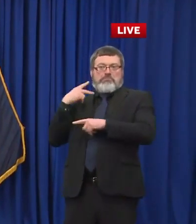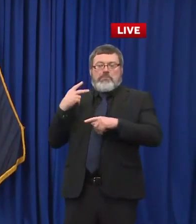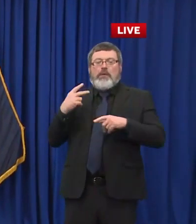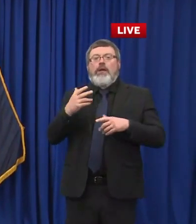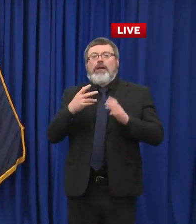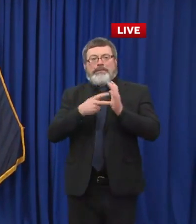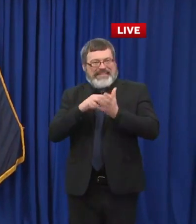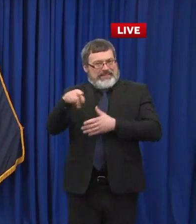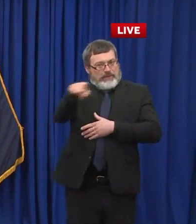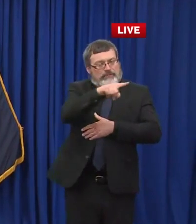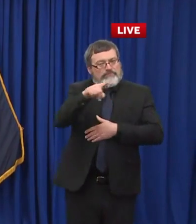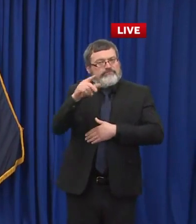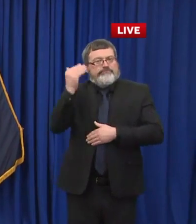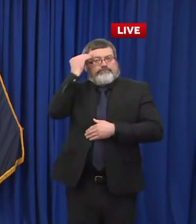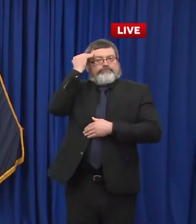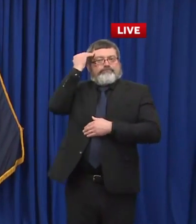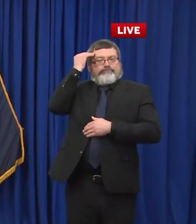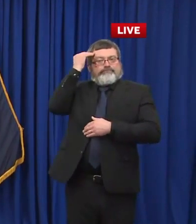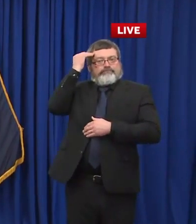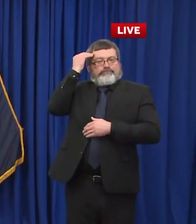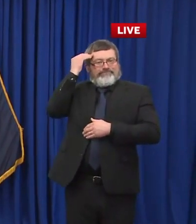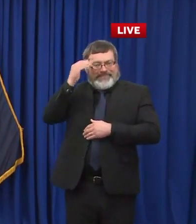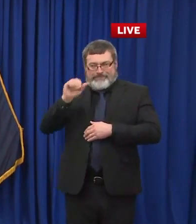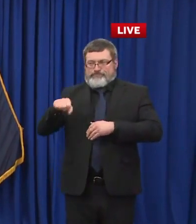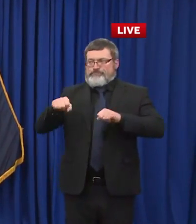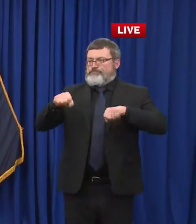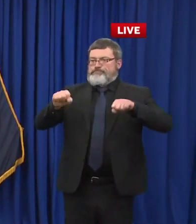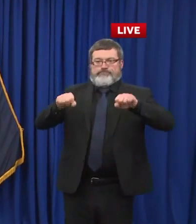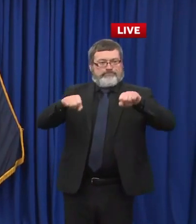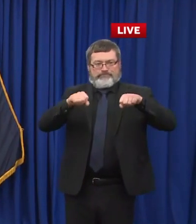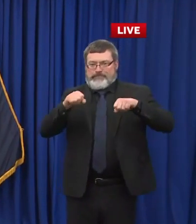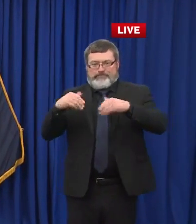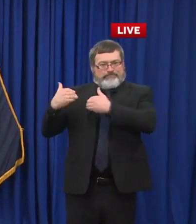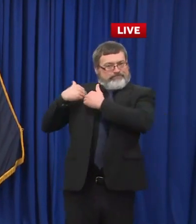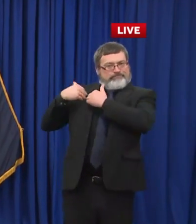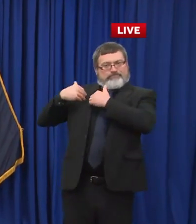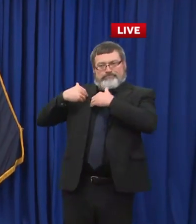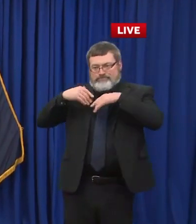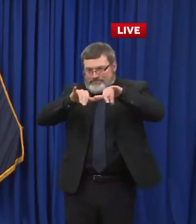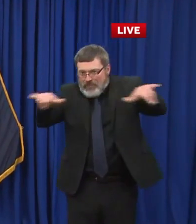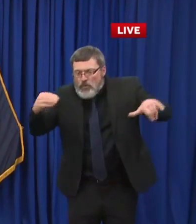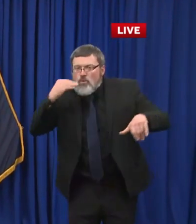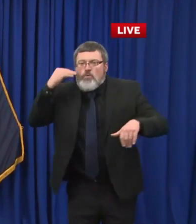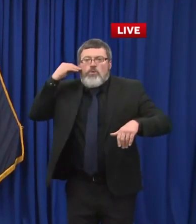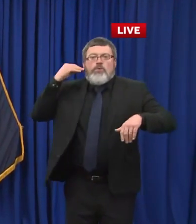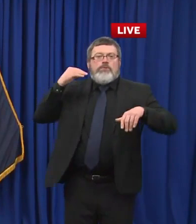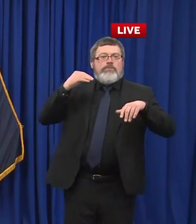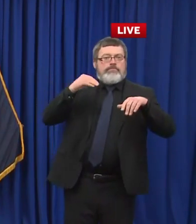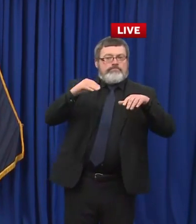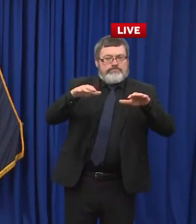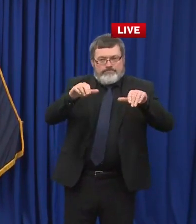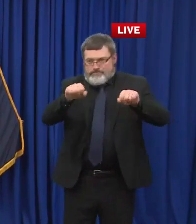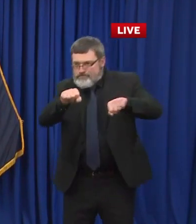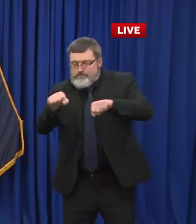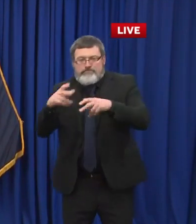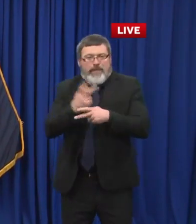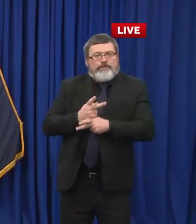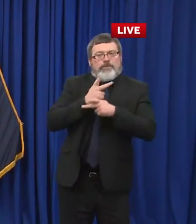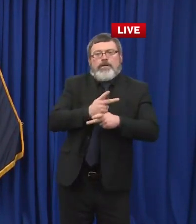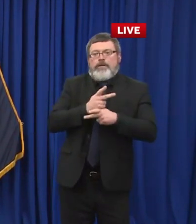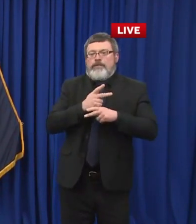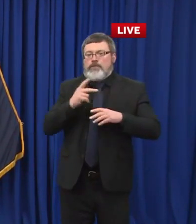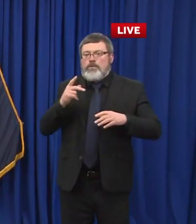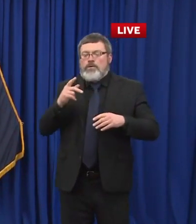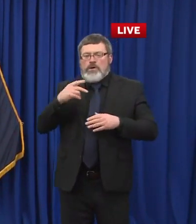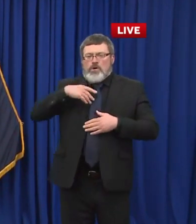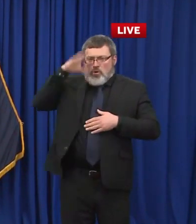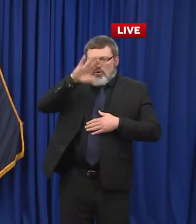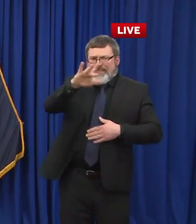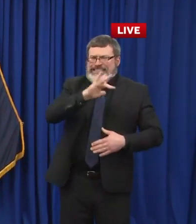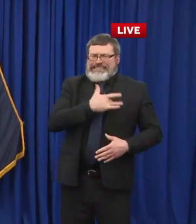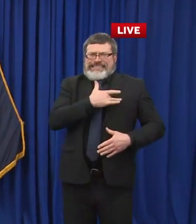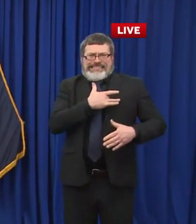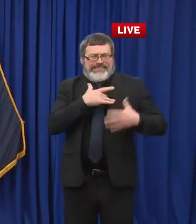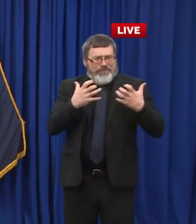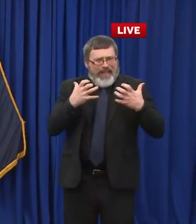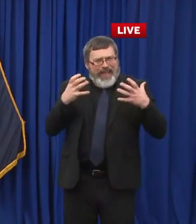THE ROADS WERE FAIRLY CLEAR WHICH GIVES US A SIGH OF RELIEF THAT FOLKS WERE HEATING THE WARNING AND KEEPING THANKSGIVING GATHERINGS SMALLER.